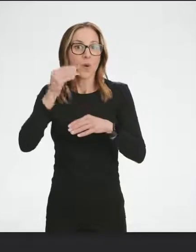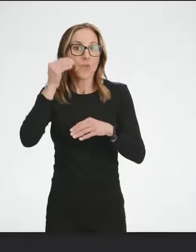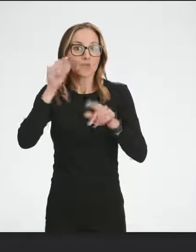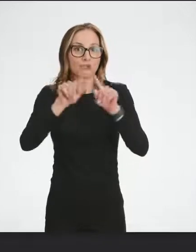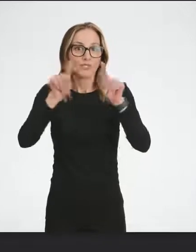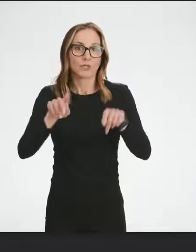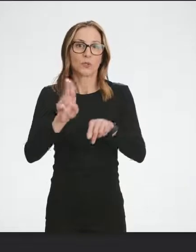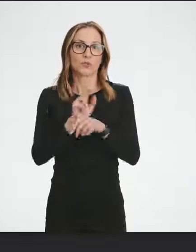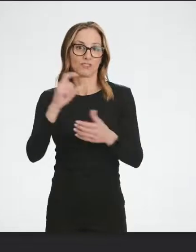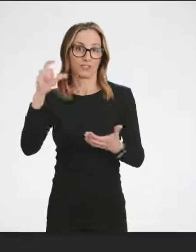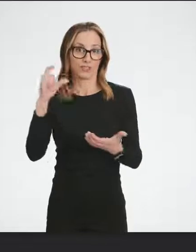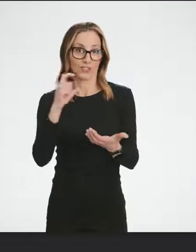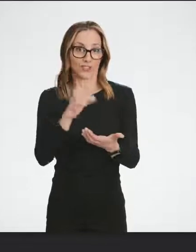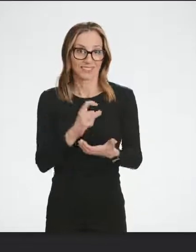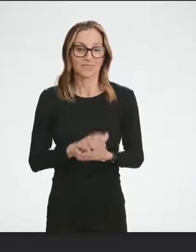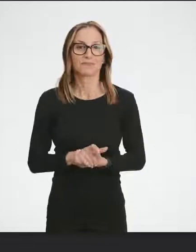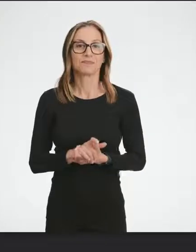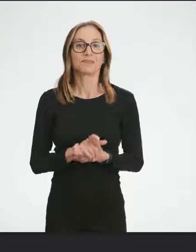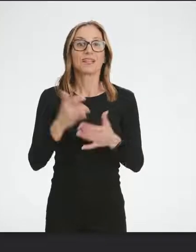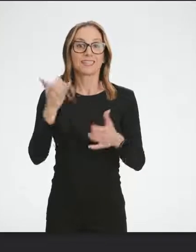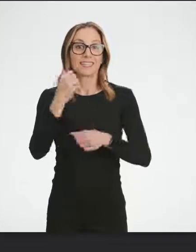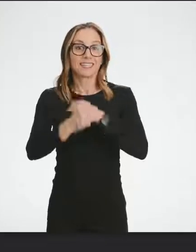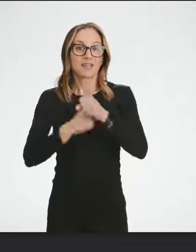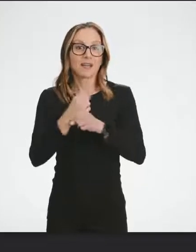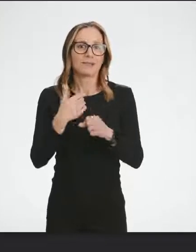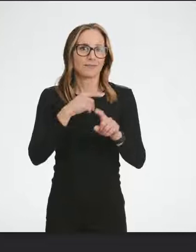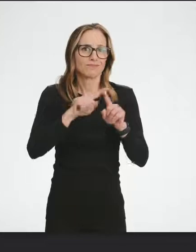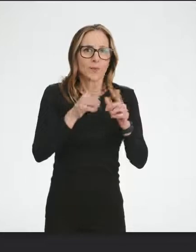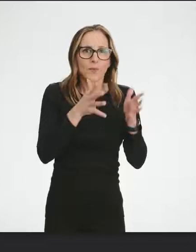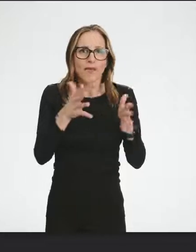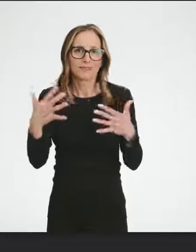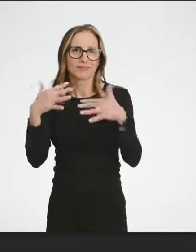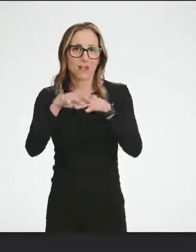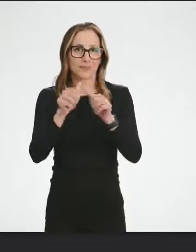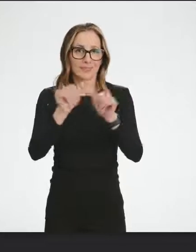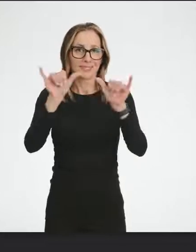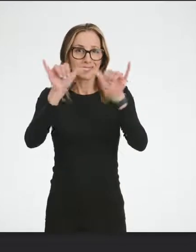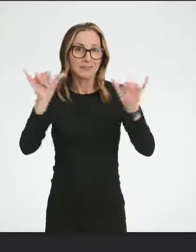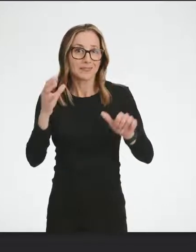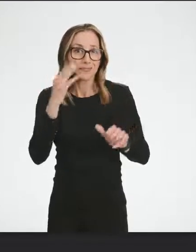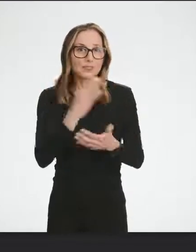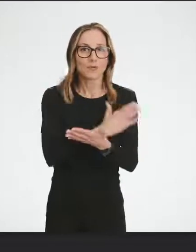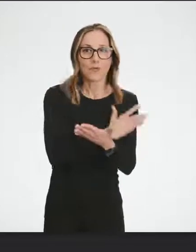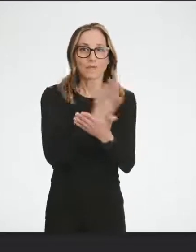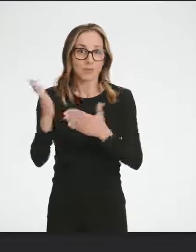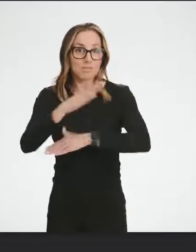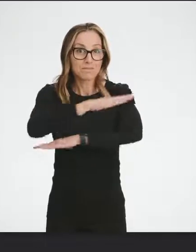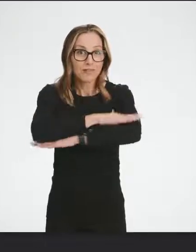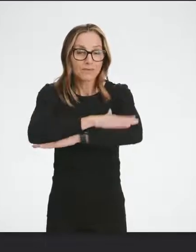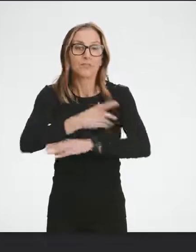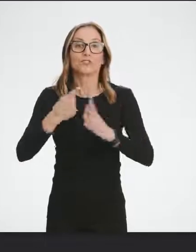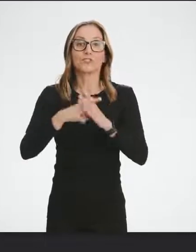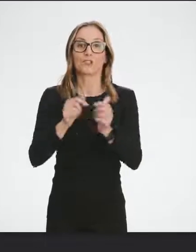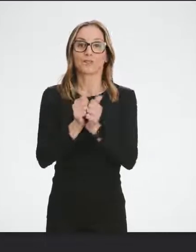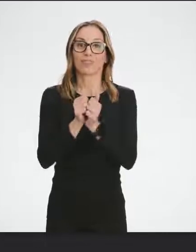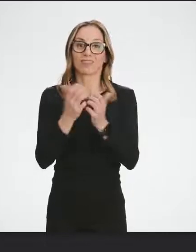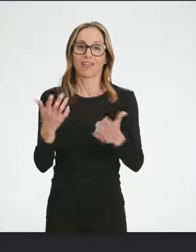Now, this year, there are a number of new ways for your app to integrate with the system experience across our platforms, and it really starts with the Lock Screen, which gets its